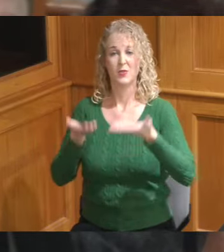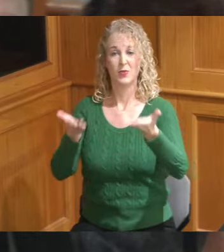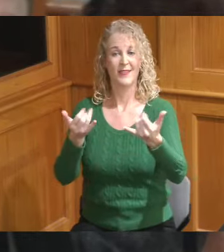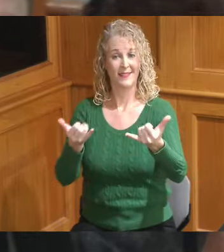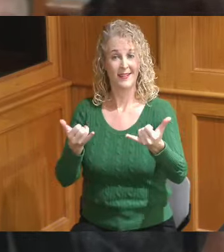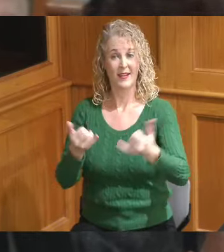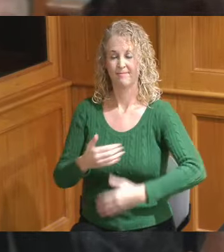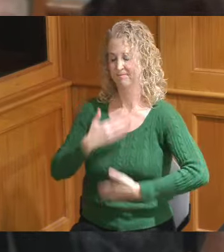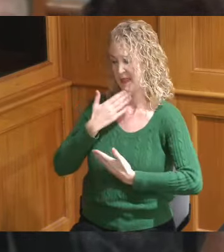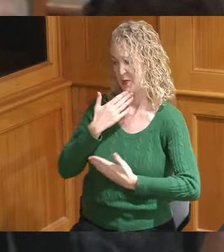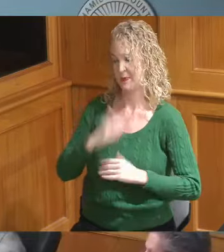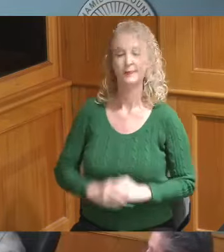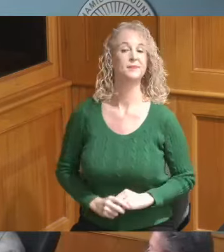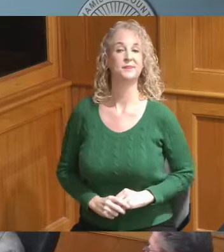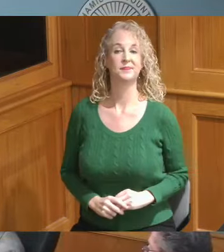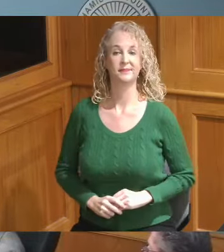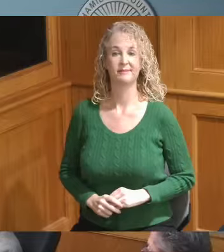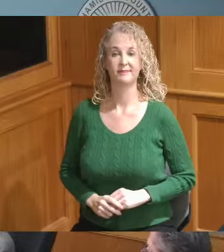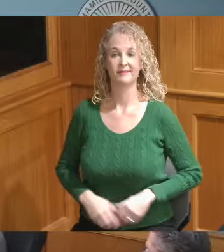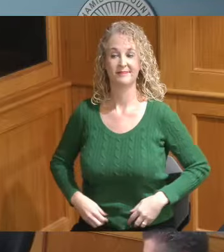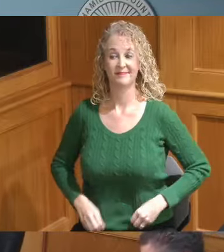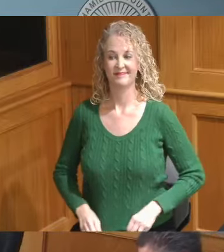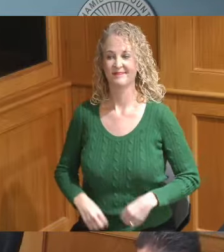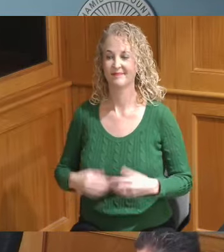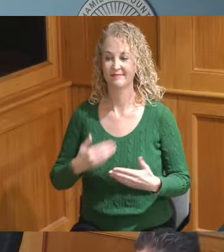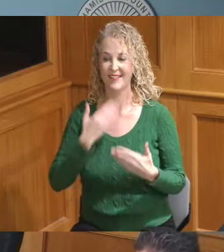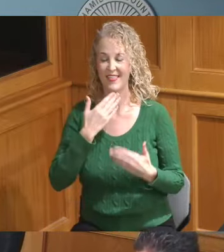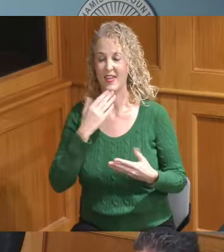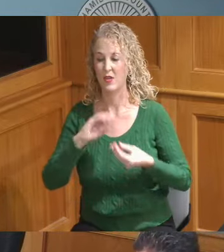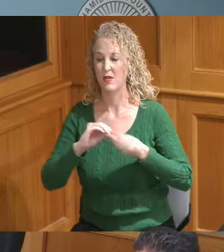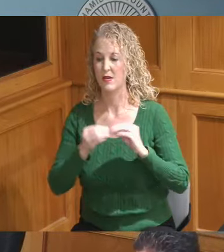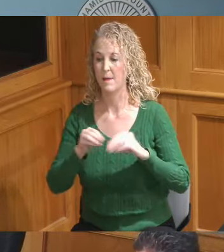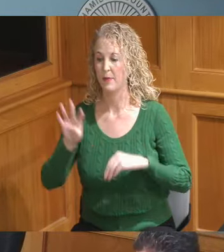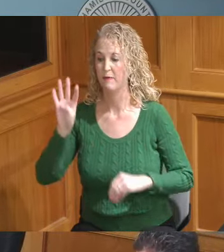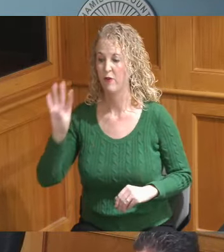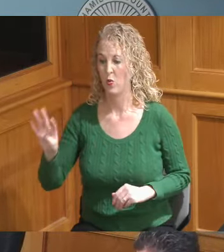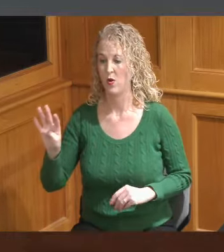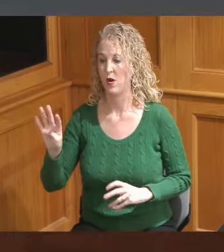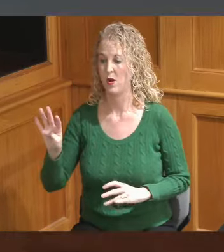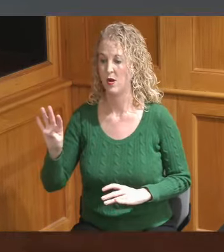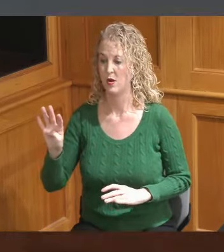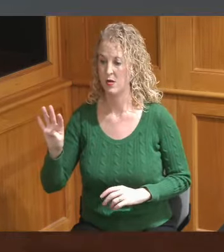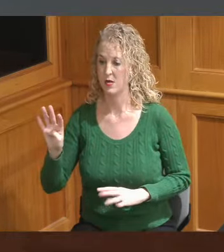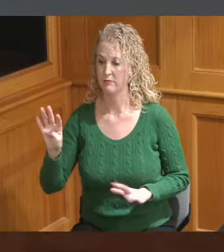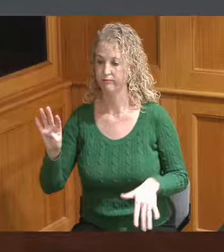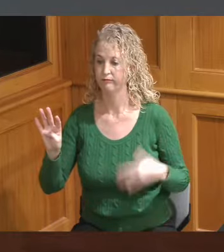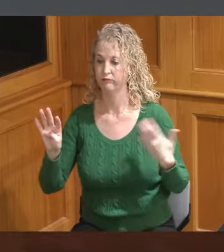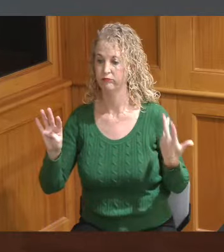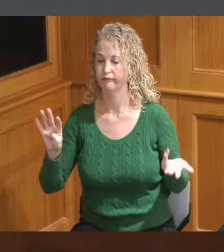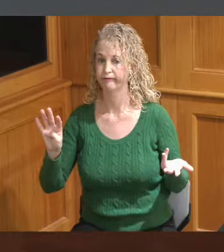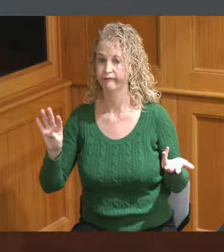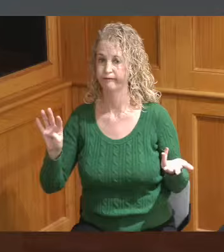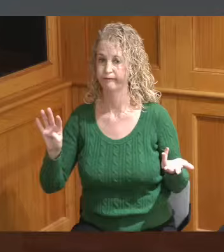very good. Thank you. Thank you, Commissioners. item number four, the I'll take the ones that